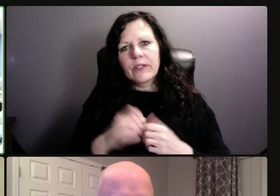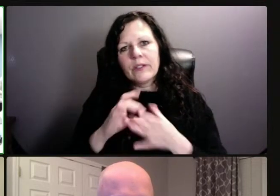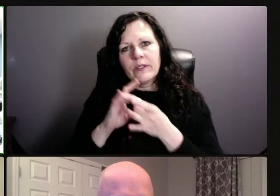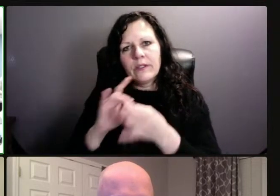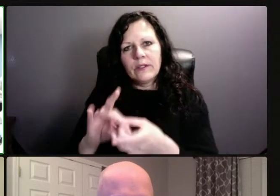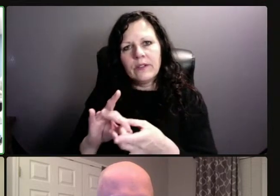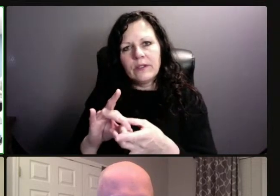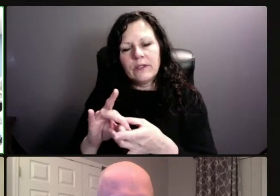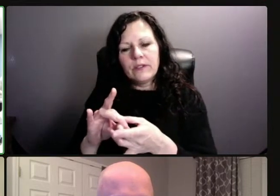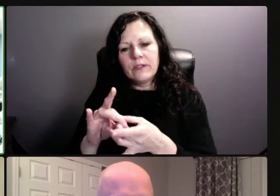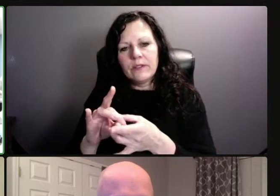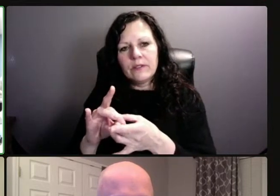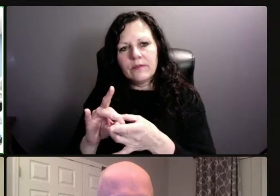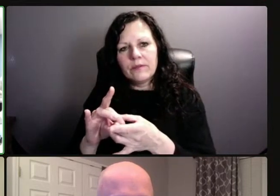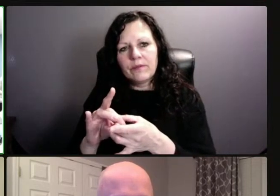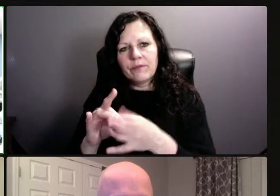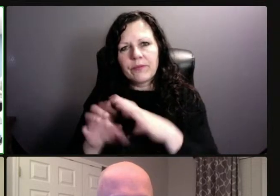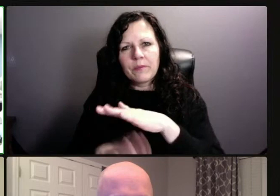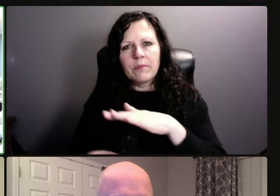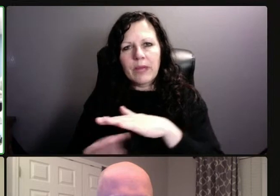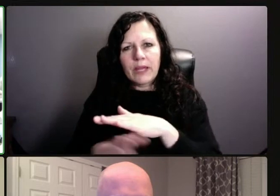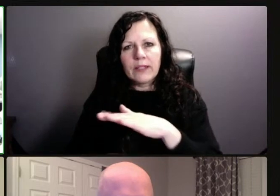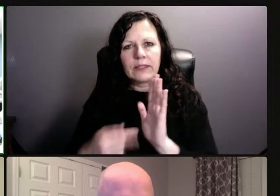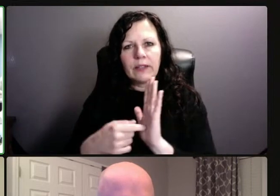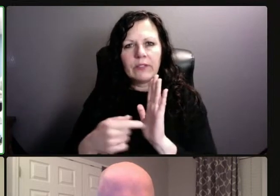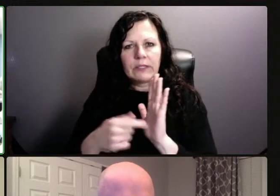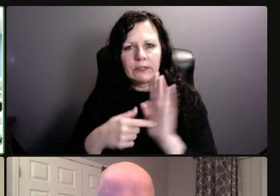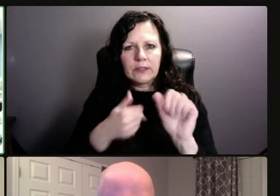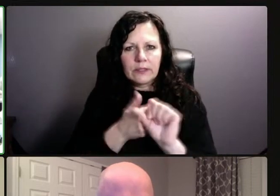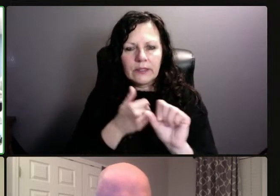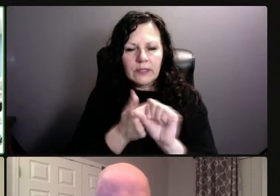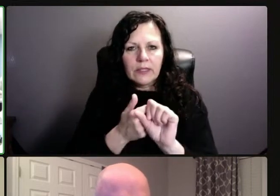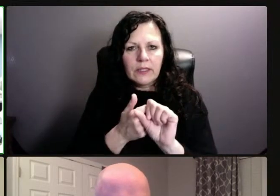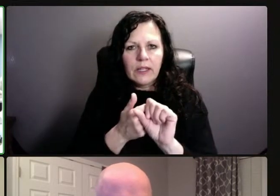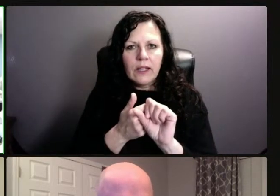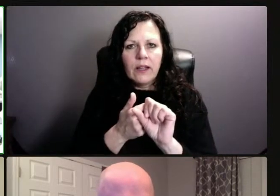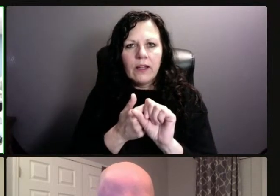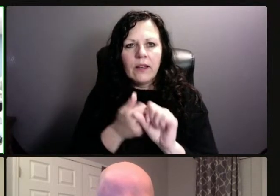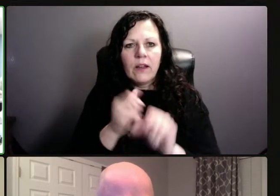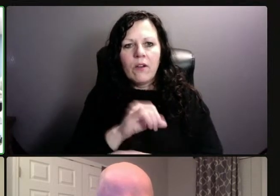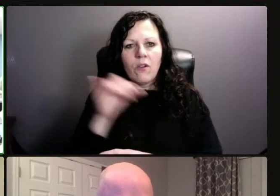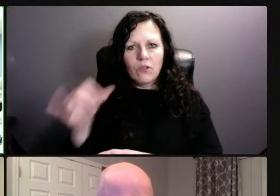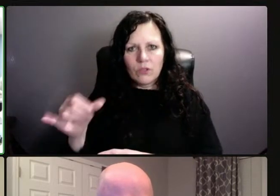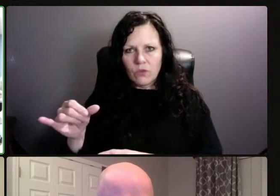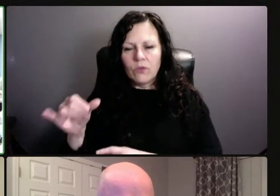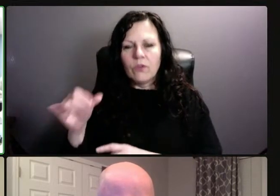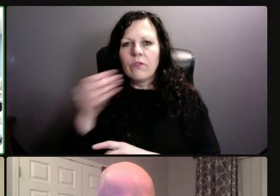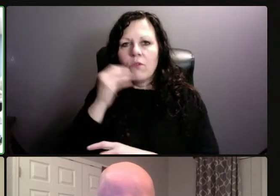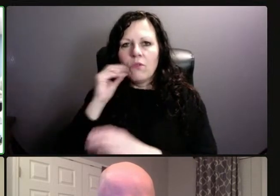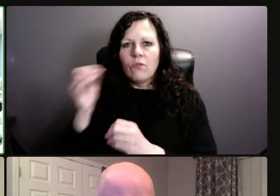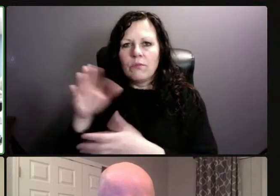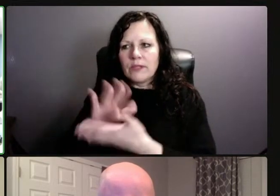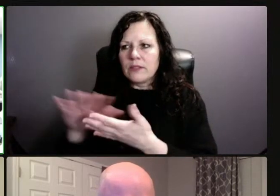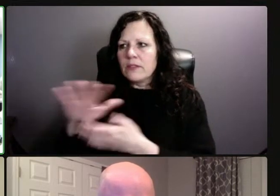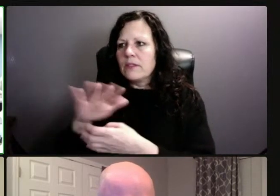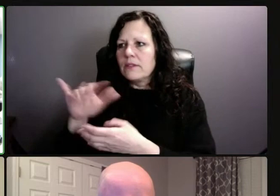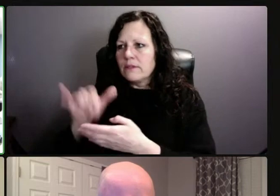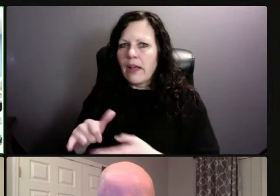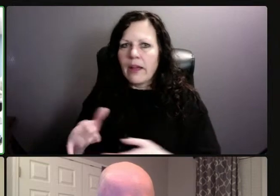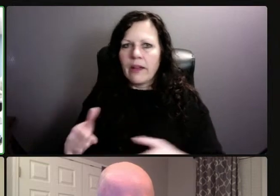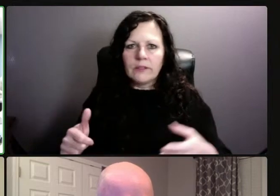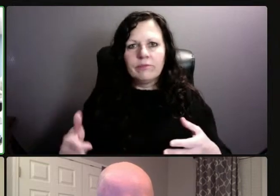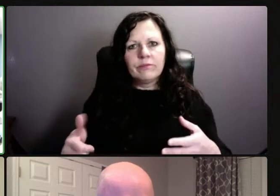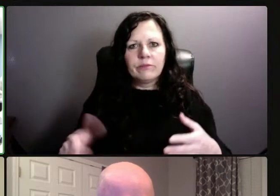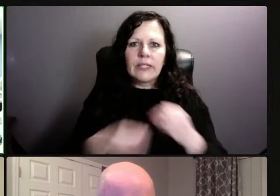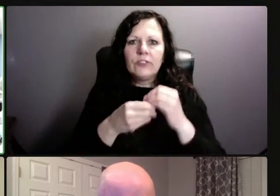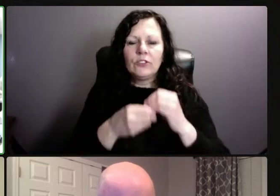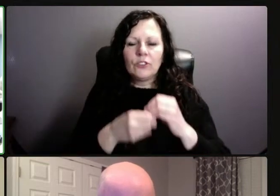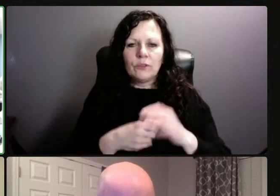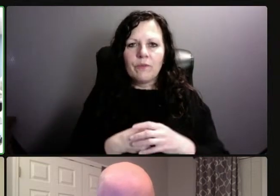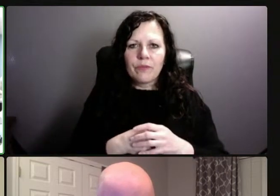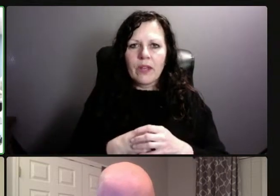SOME SCENARIOS ADDRESSING